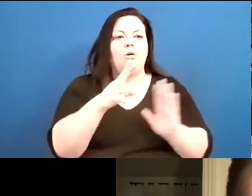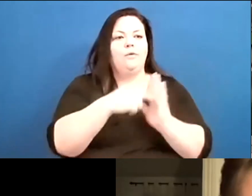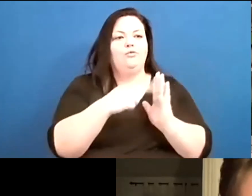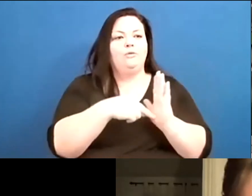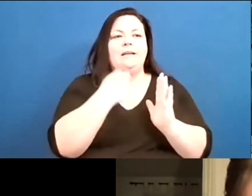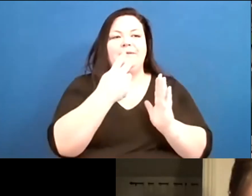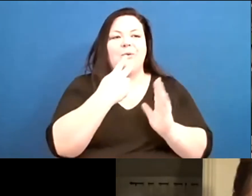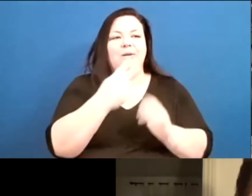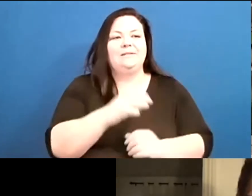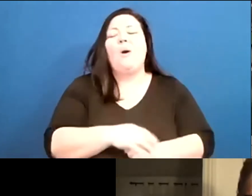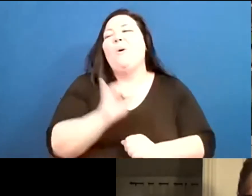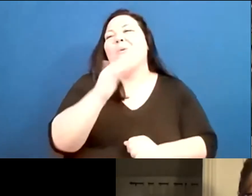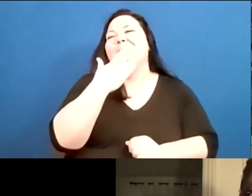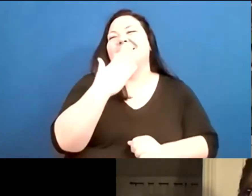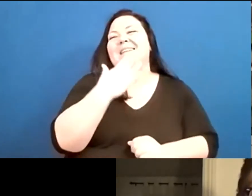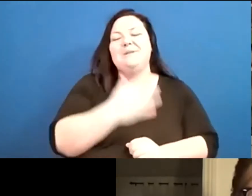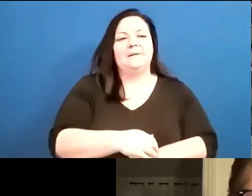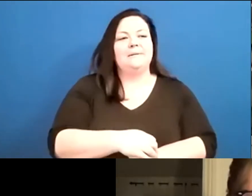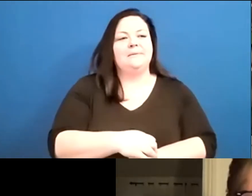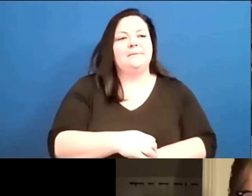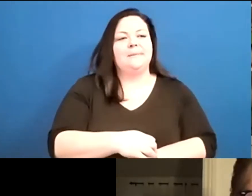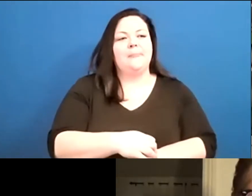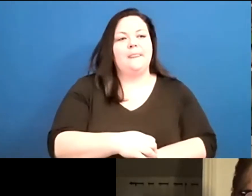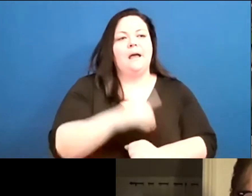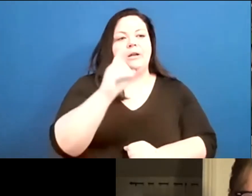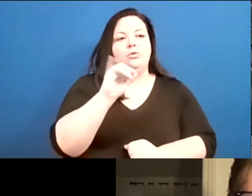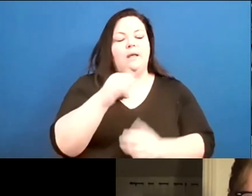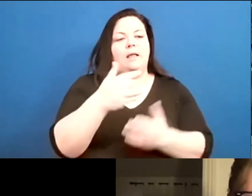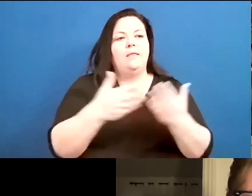Oh thank you, you know I do that thing though where i can't remember how to say